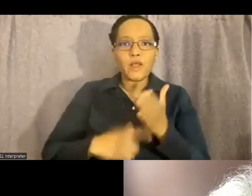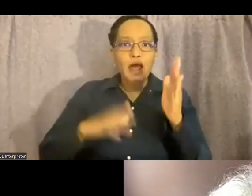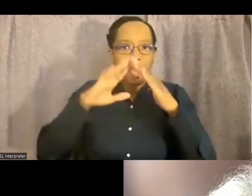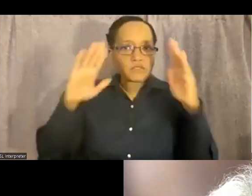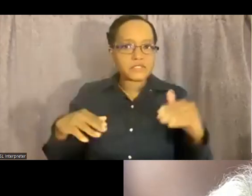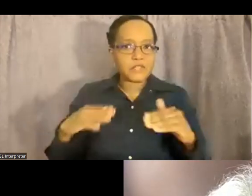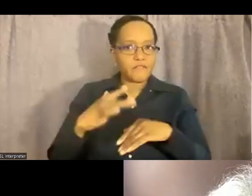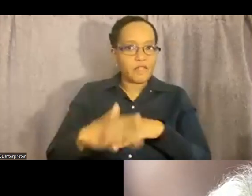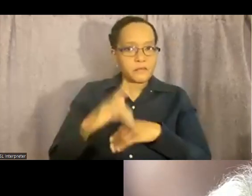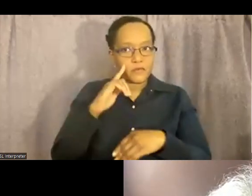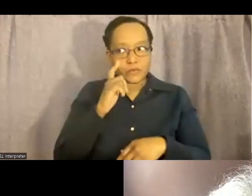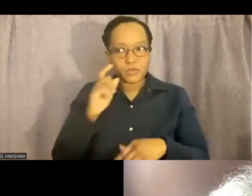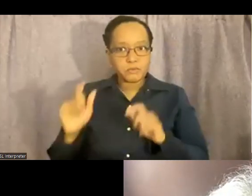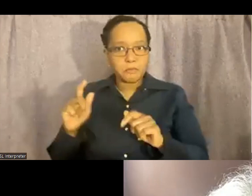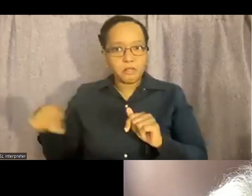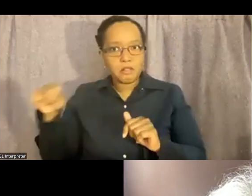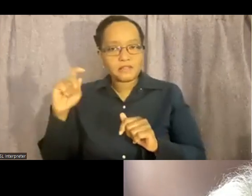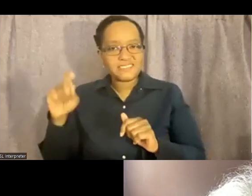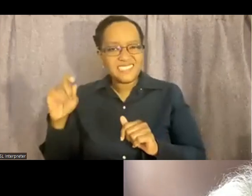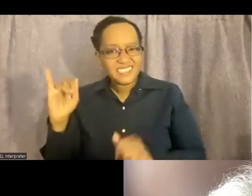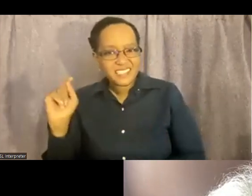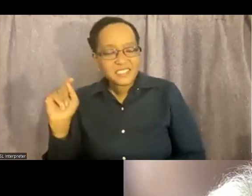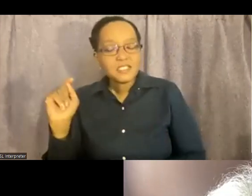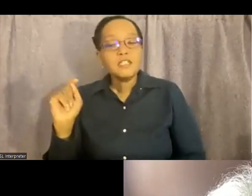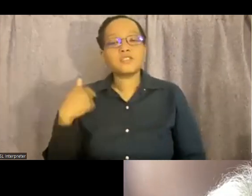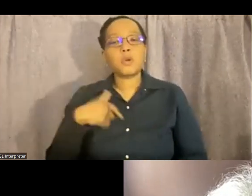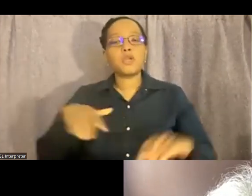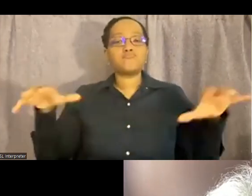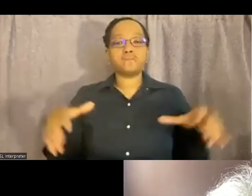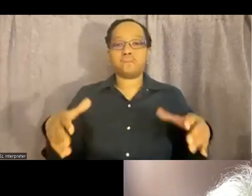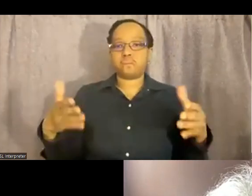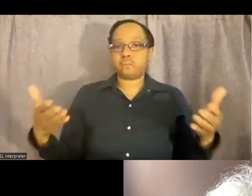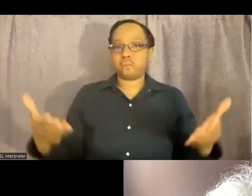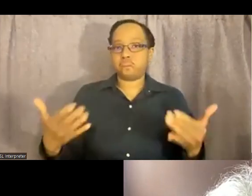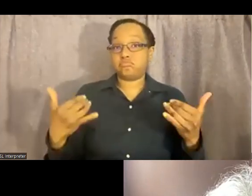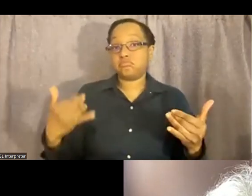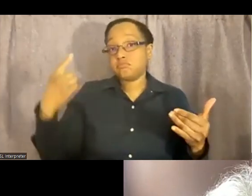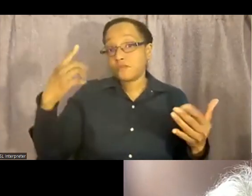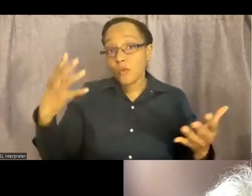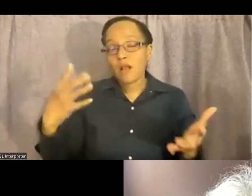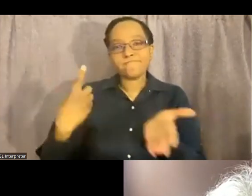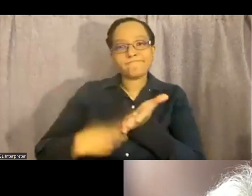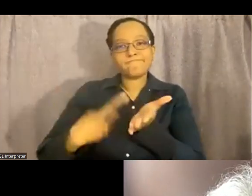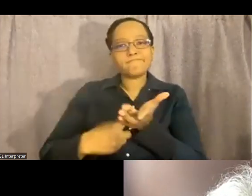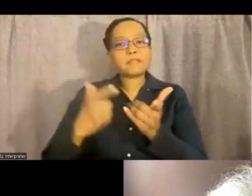So, we wanted to come together today to really talk about this bigger picture of long-term